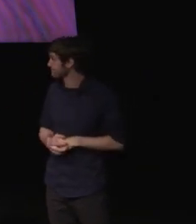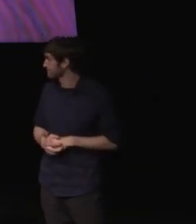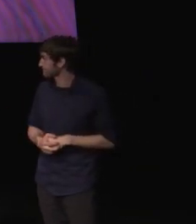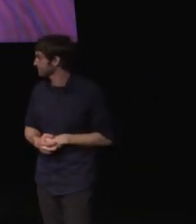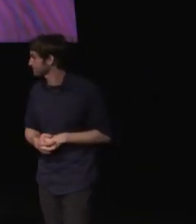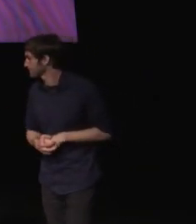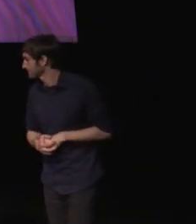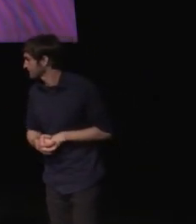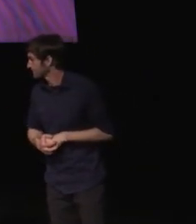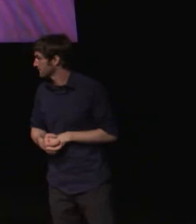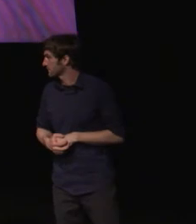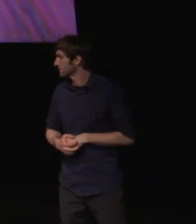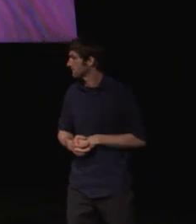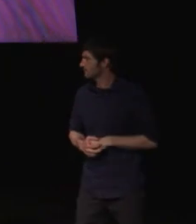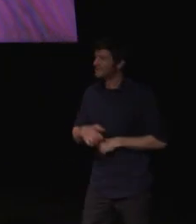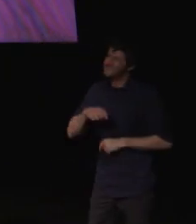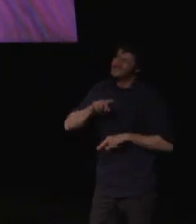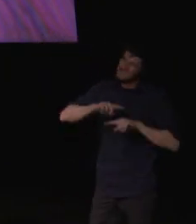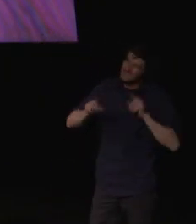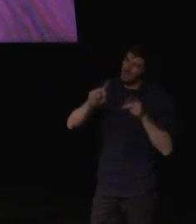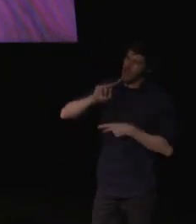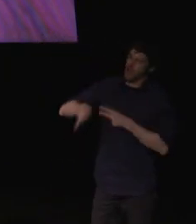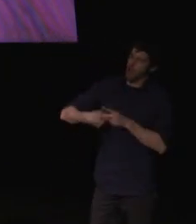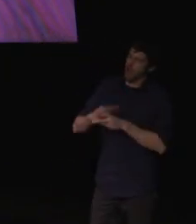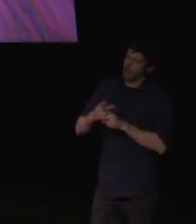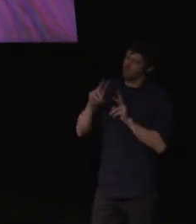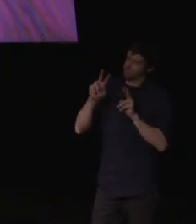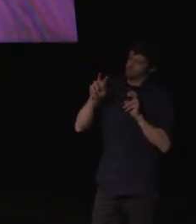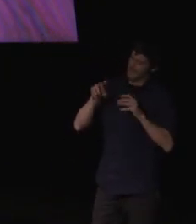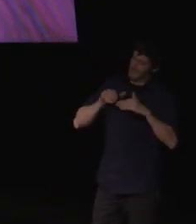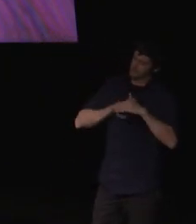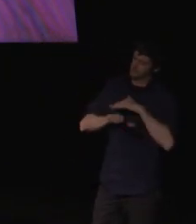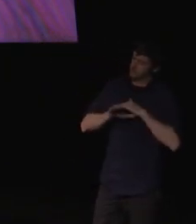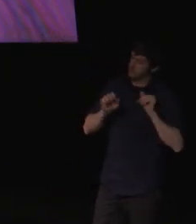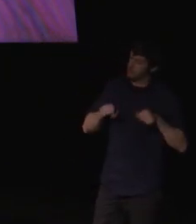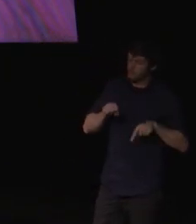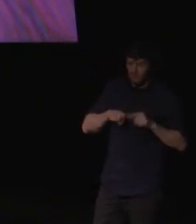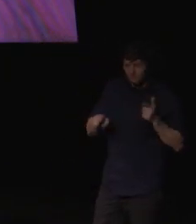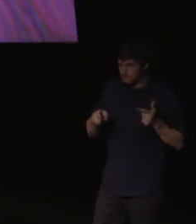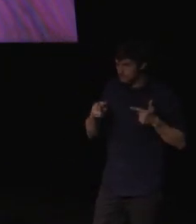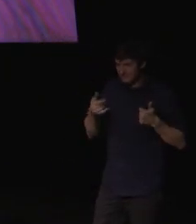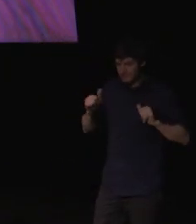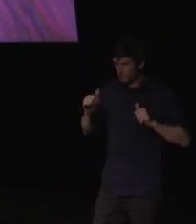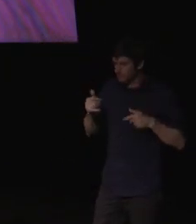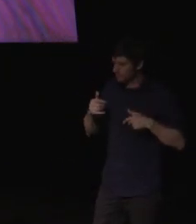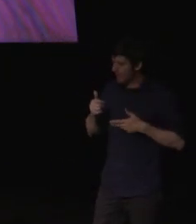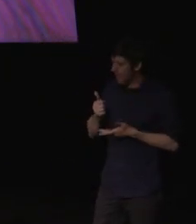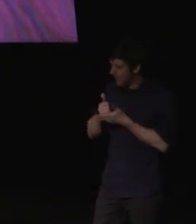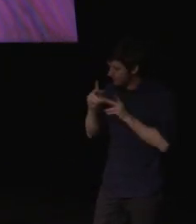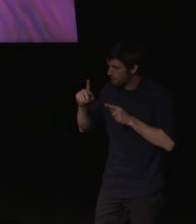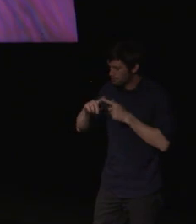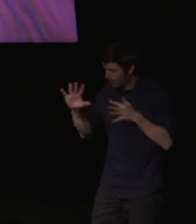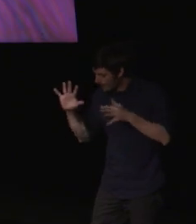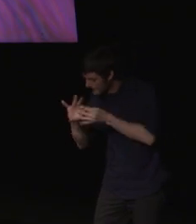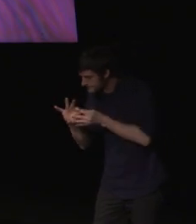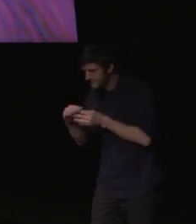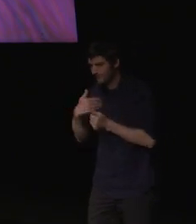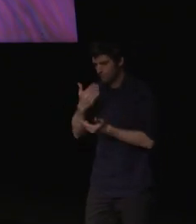It's a different kind of accessibility but it helps more people find each other and have a great gaming experience. I'm gonna keep on going.